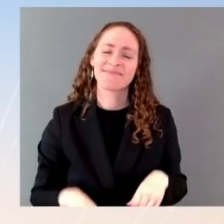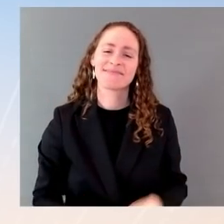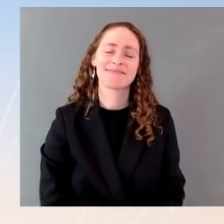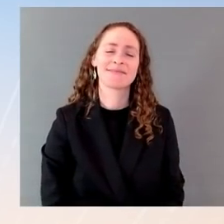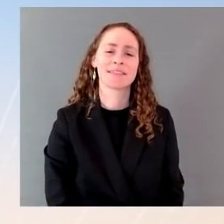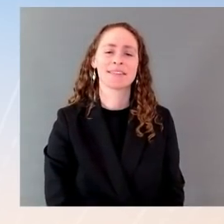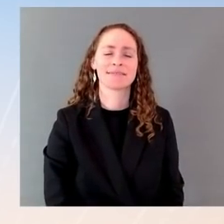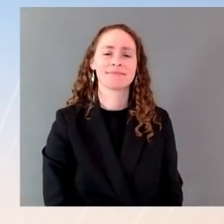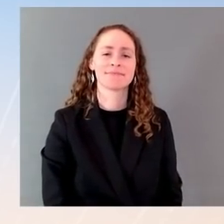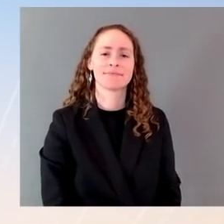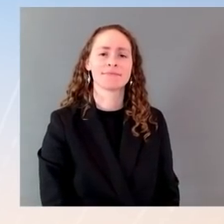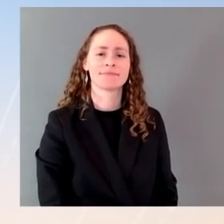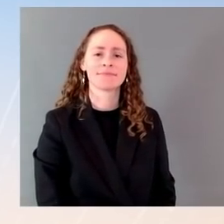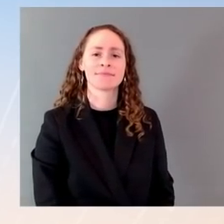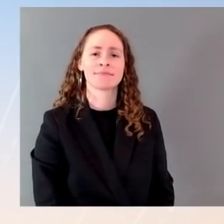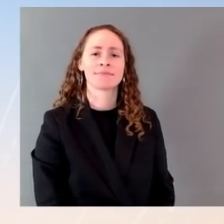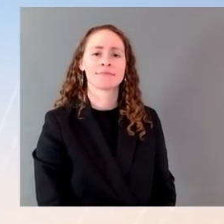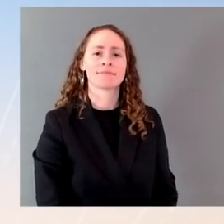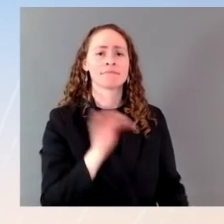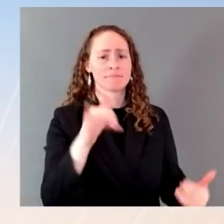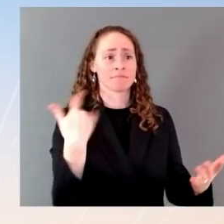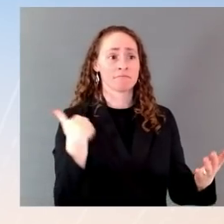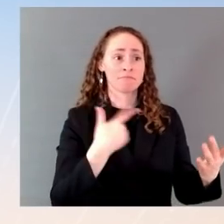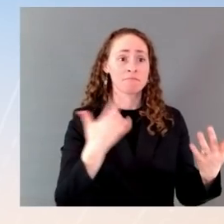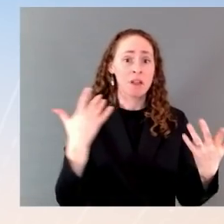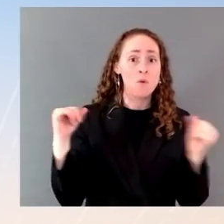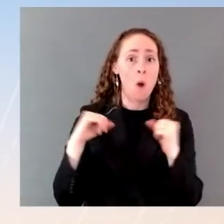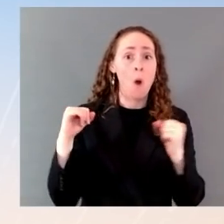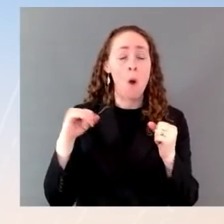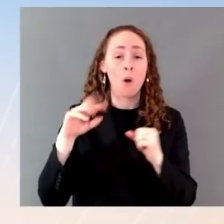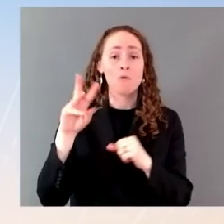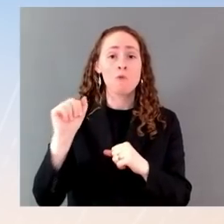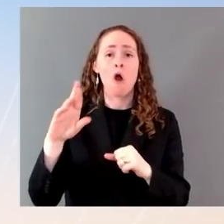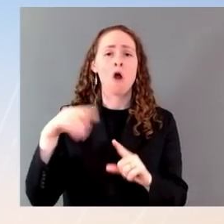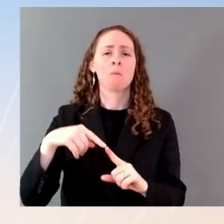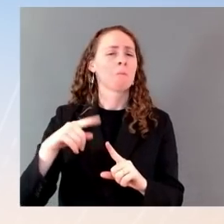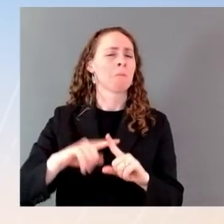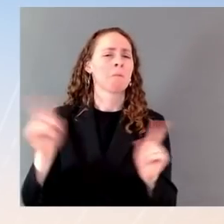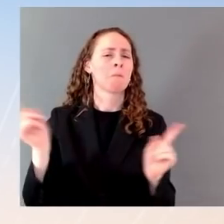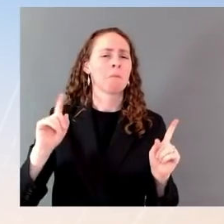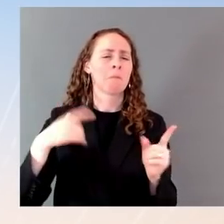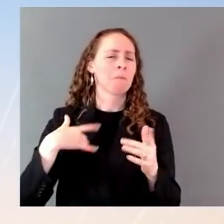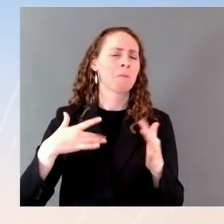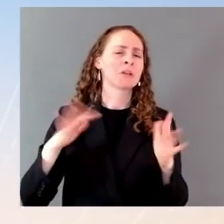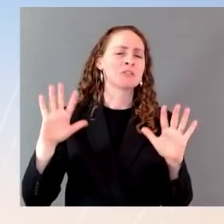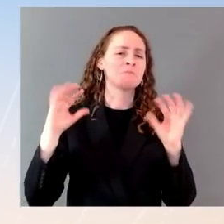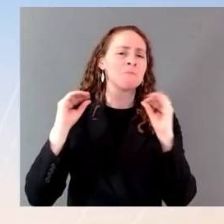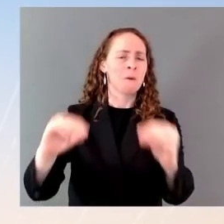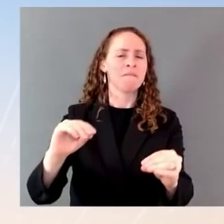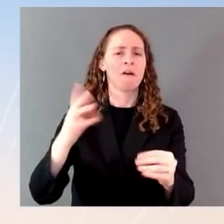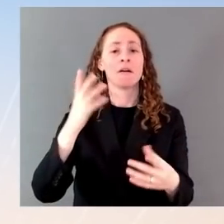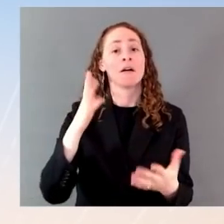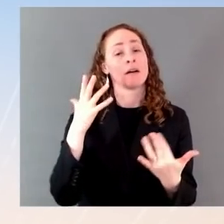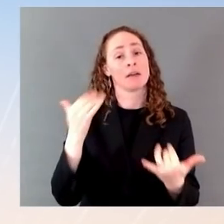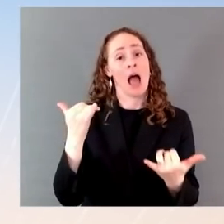as we see how things proceed in the coming days. Yes. The Press: The news of the buildup has been going on since late October.